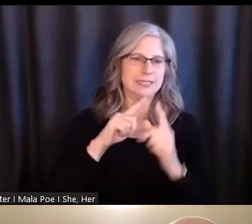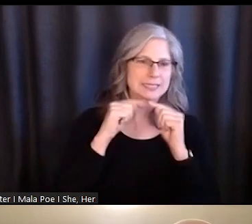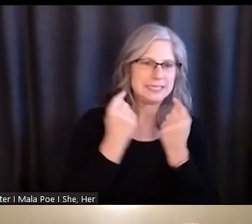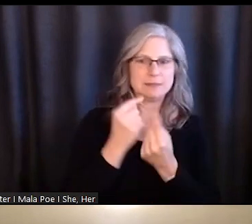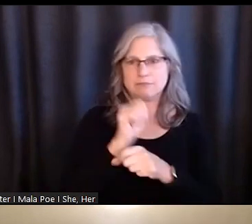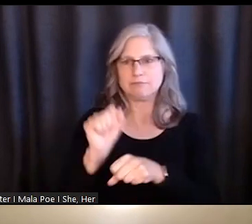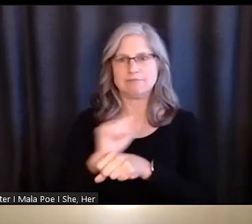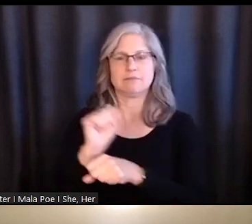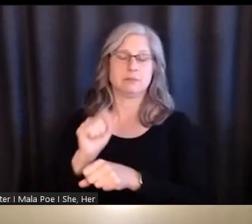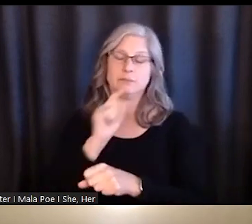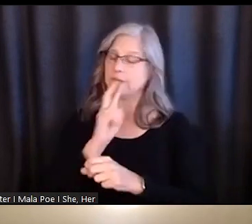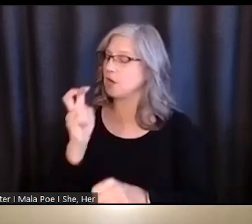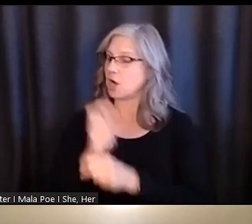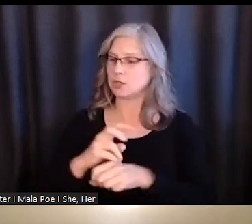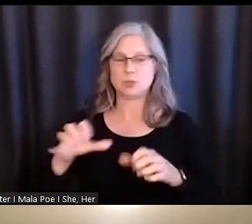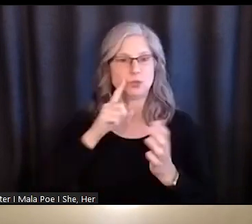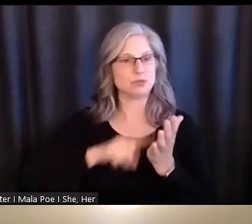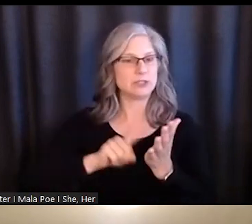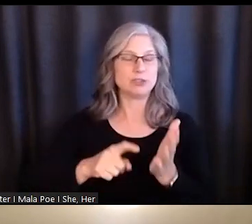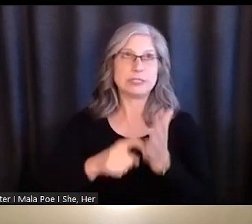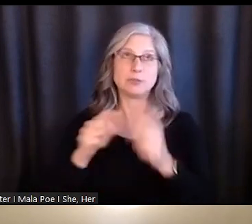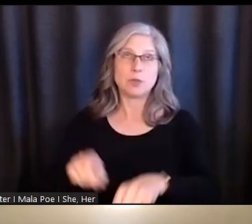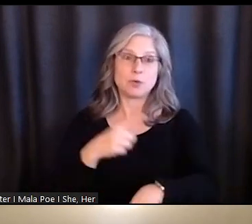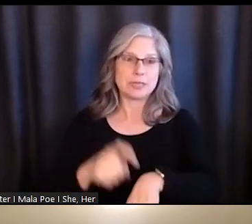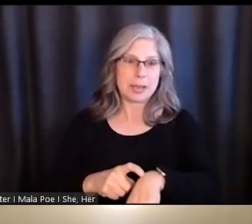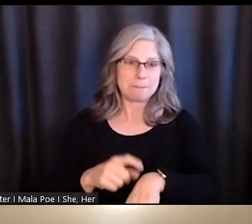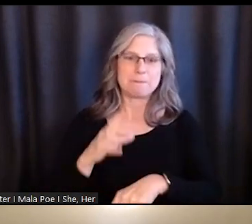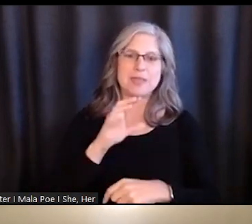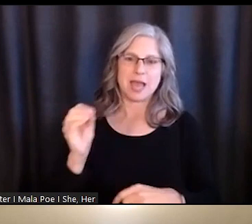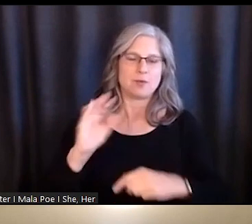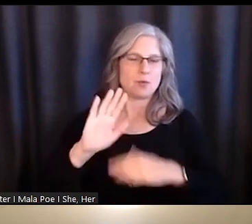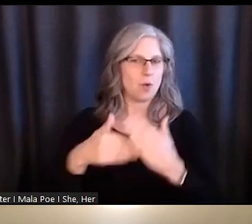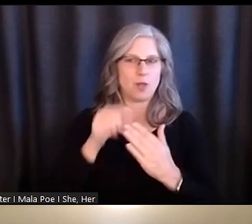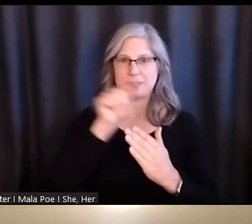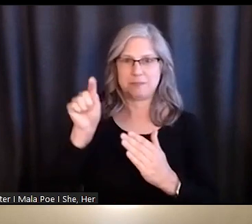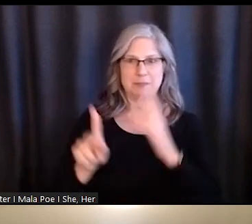It's very hard to do this research, it takes a long time. And so all of these people, too many to name,